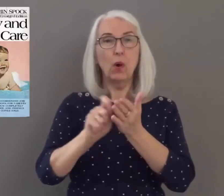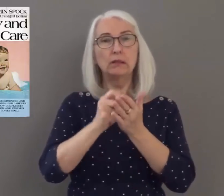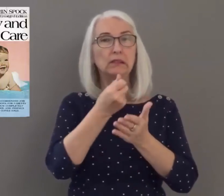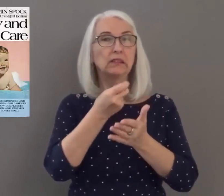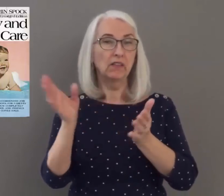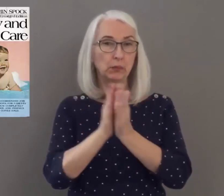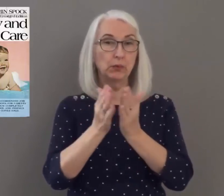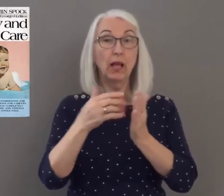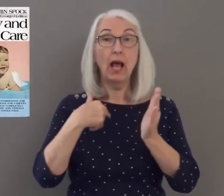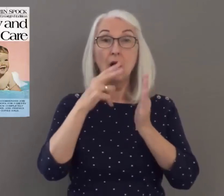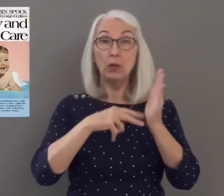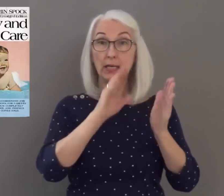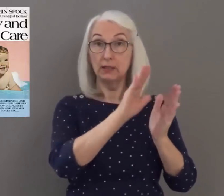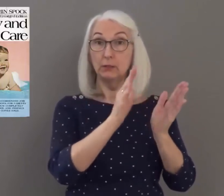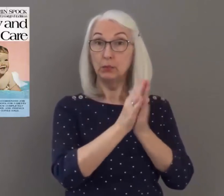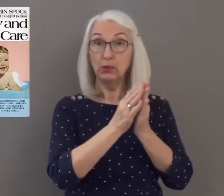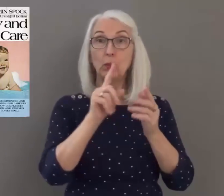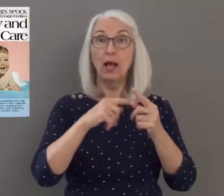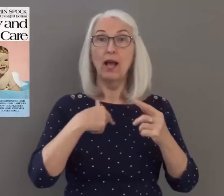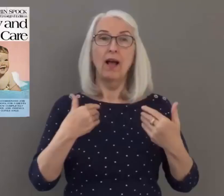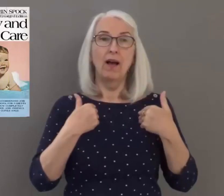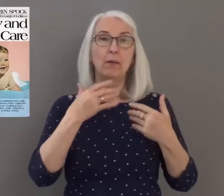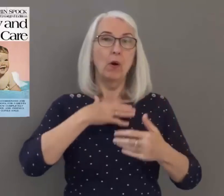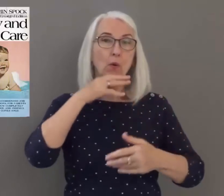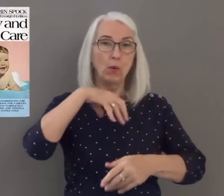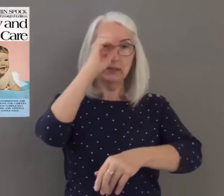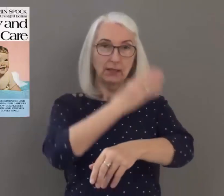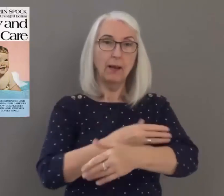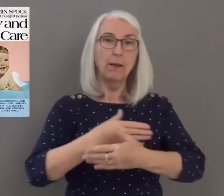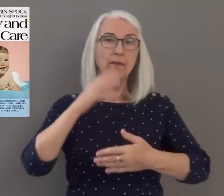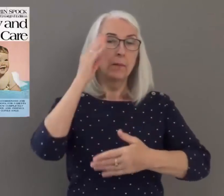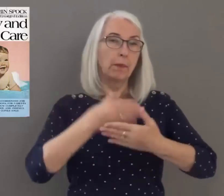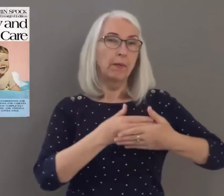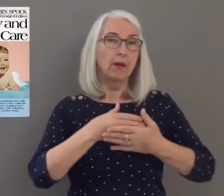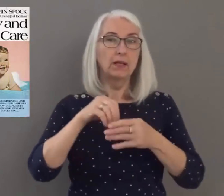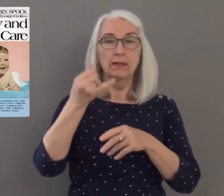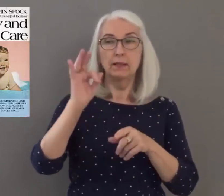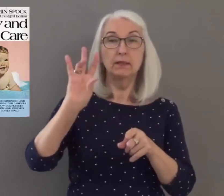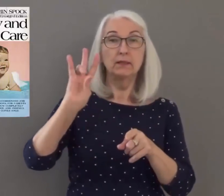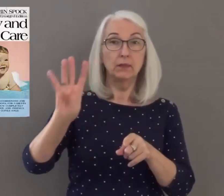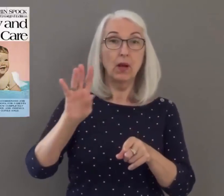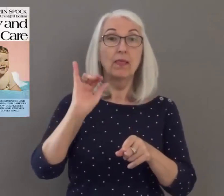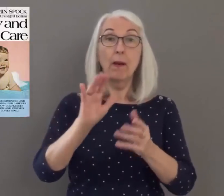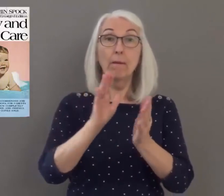He wrote several books. I read his book when I have my older son infant in 1974.